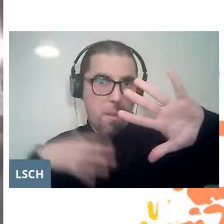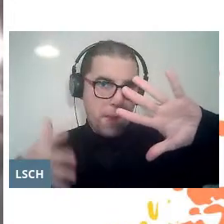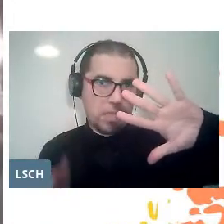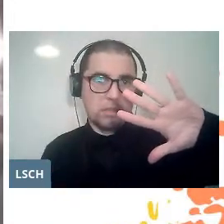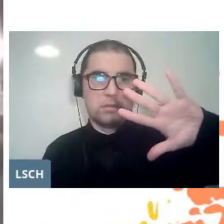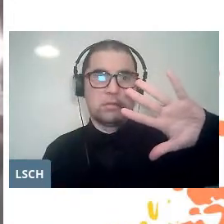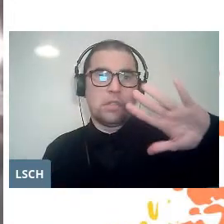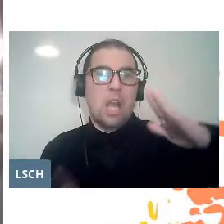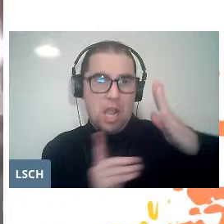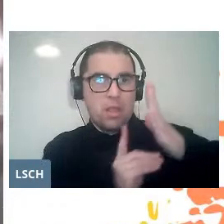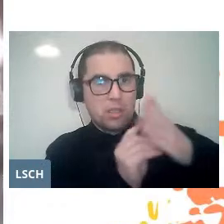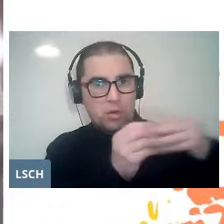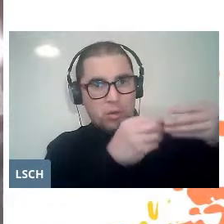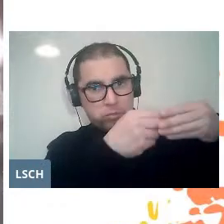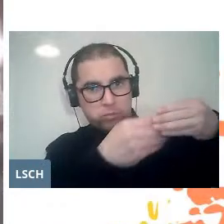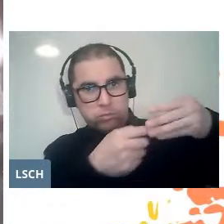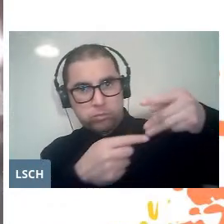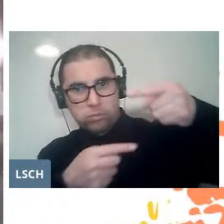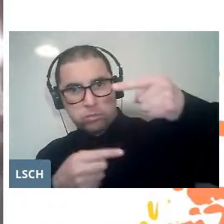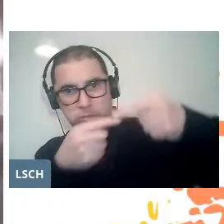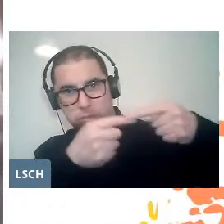at least in the number of instruments.